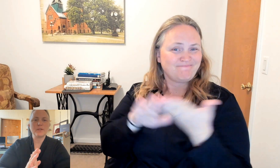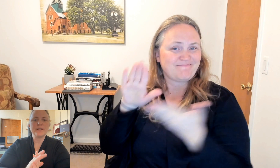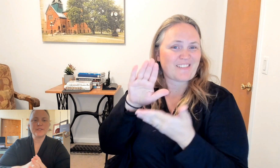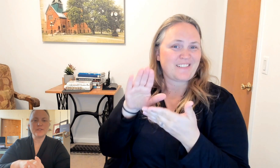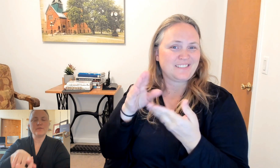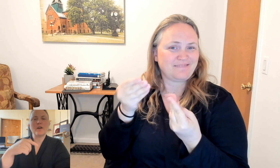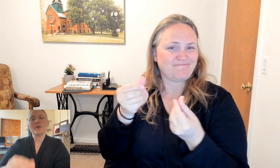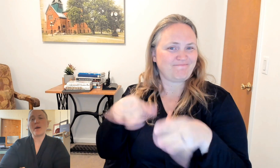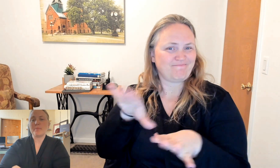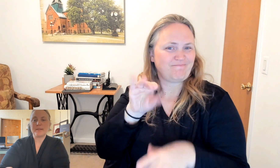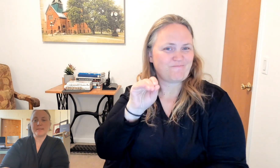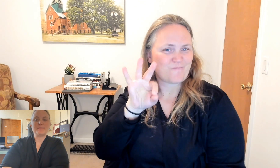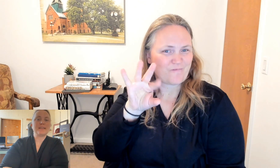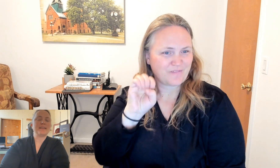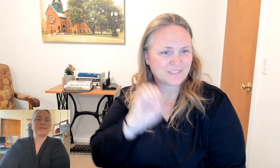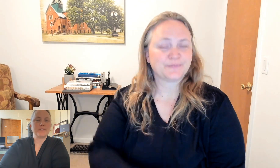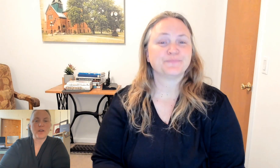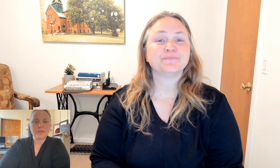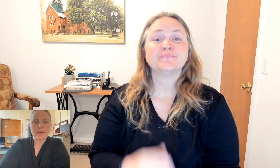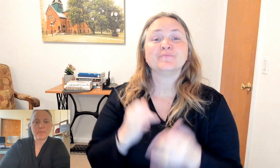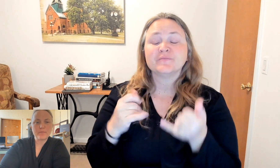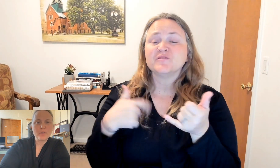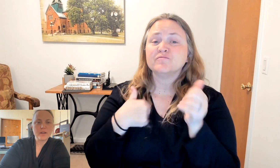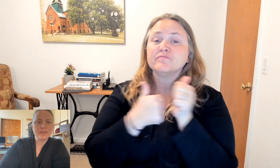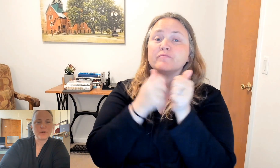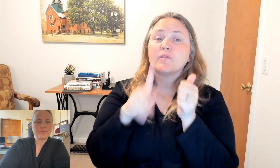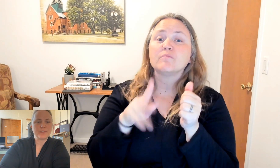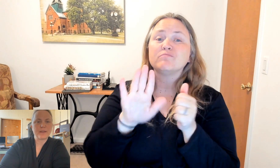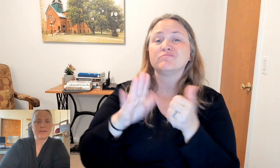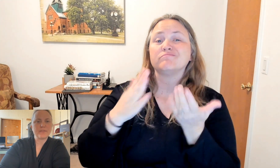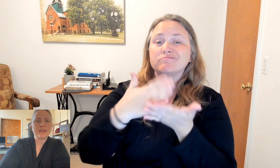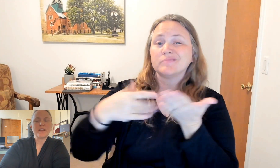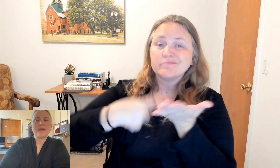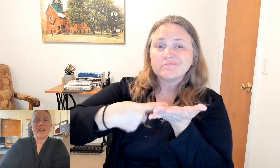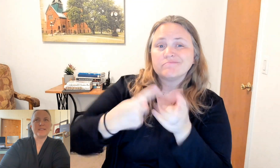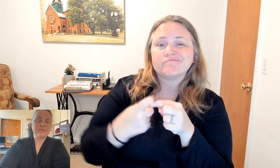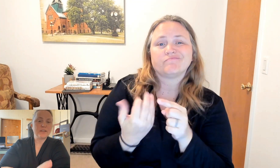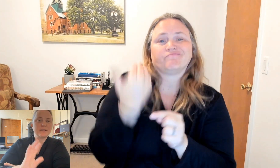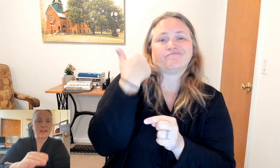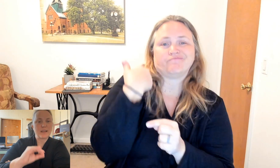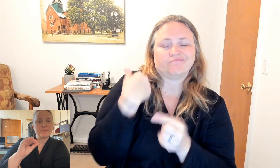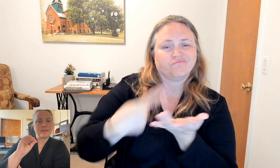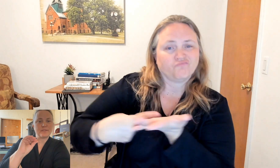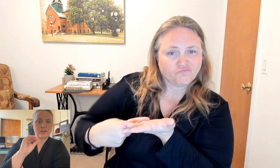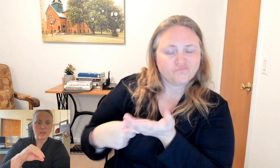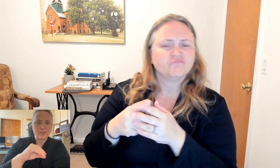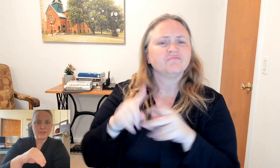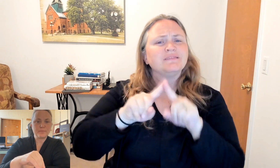wanted to follow up on some of the things we talked about before in terms of different types of scholarship.